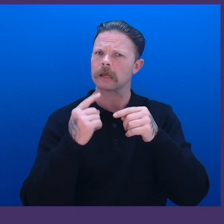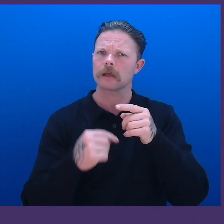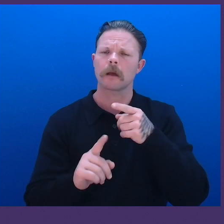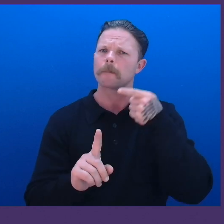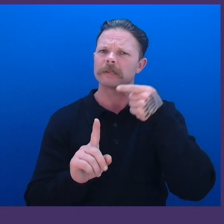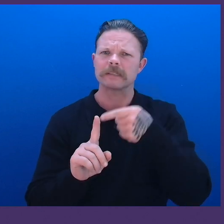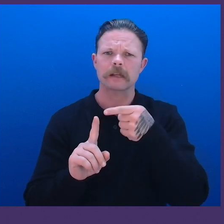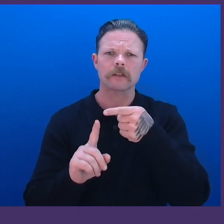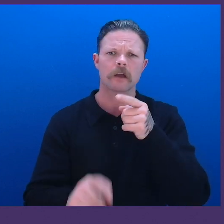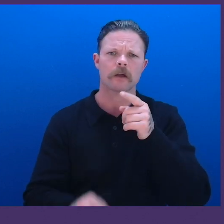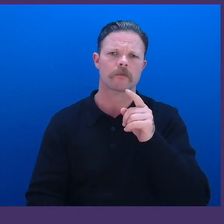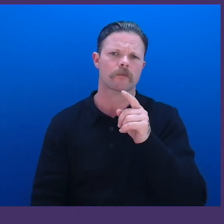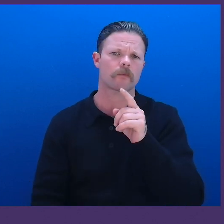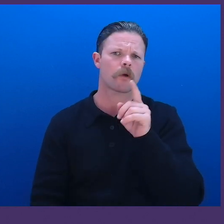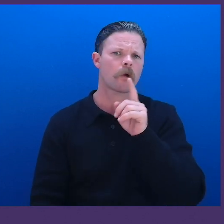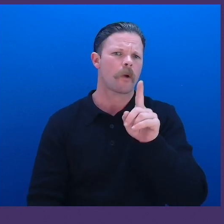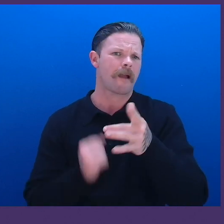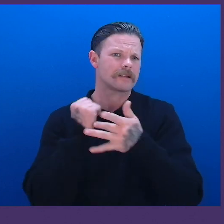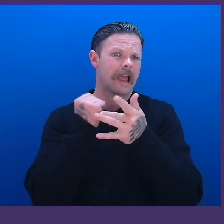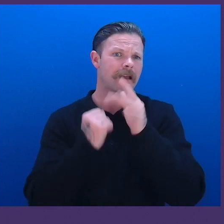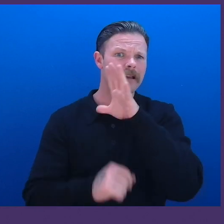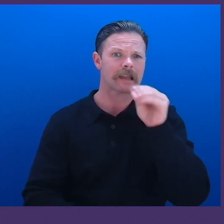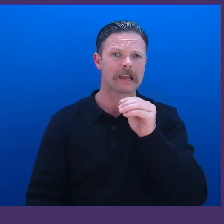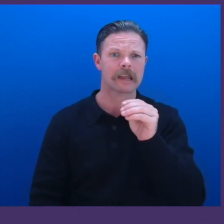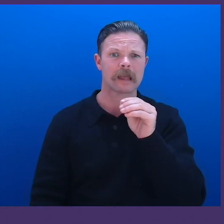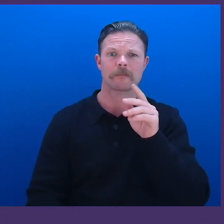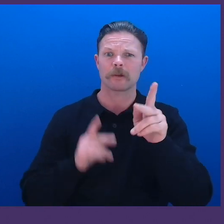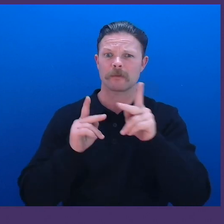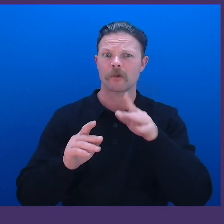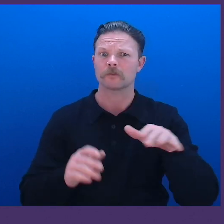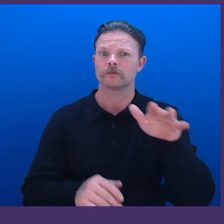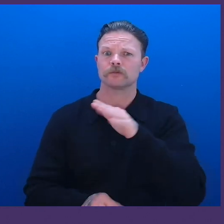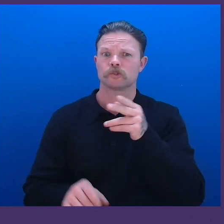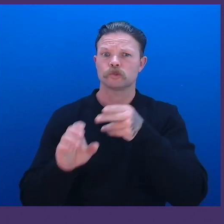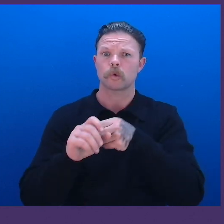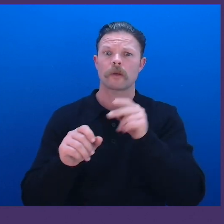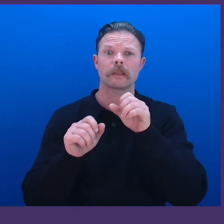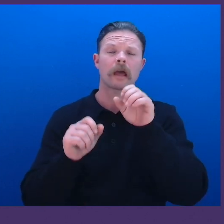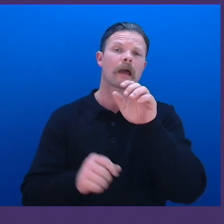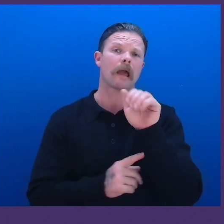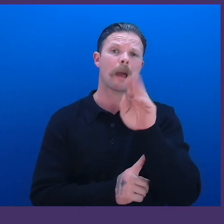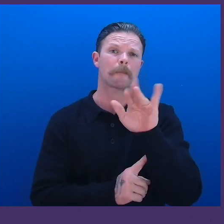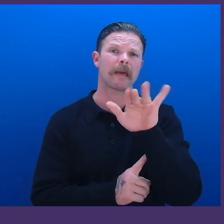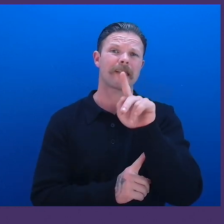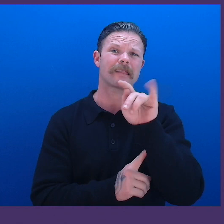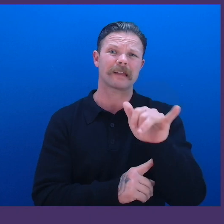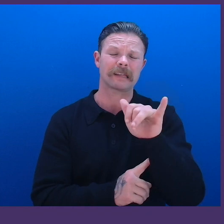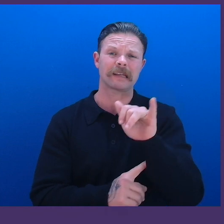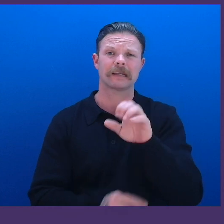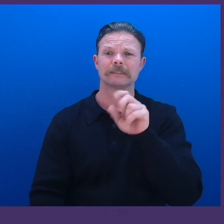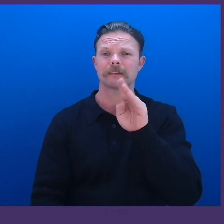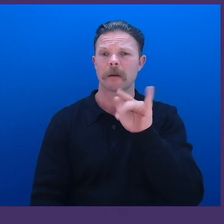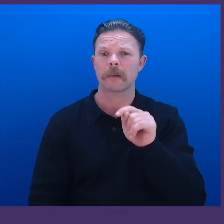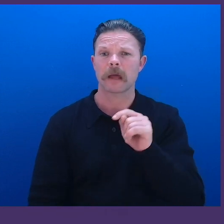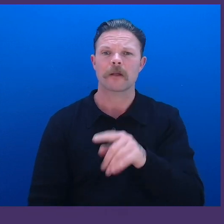Lots of folks that have joined the Ability Summit are thinking about websites and applications in the digital space,